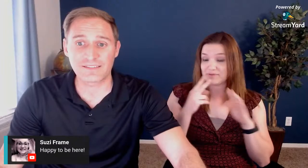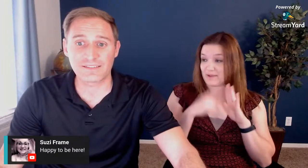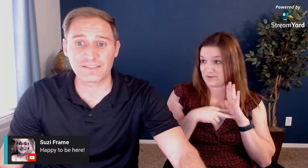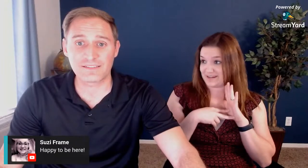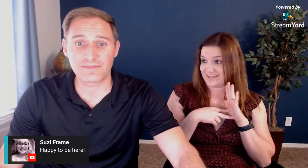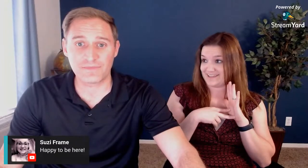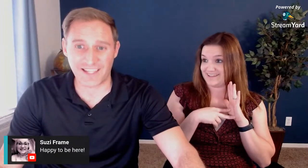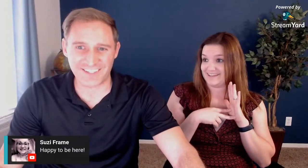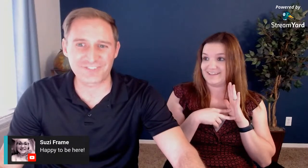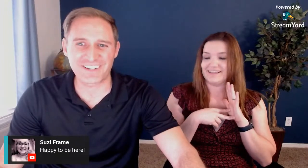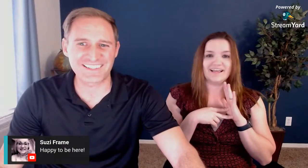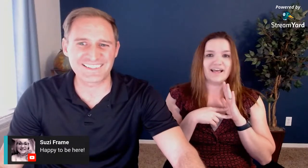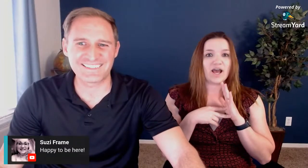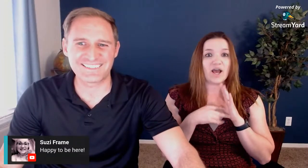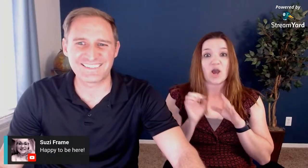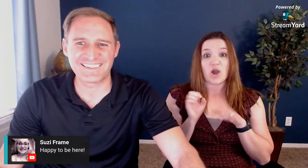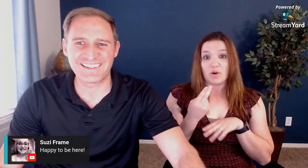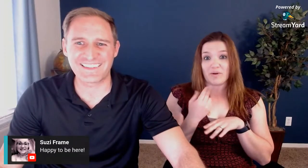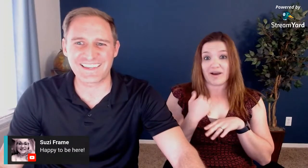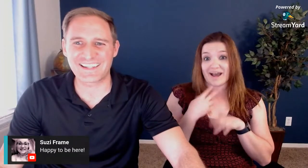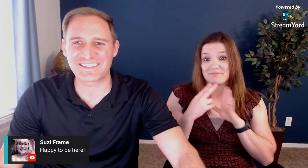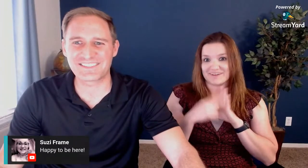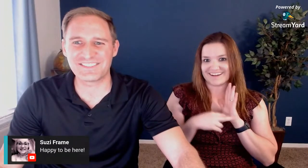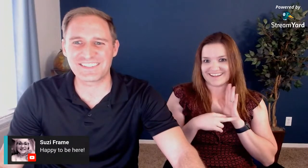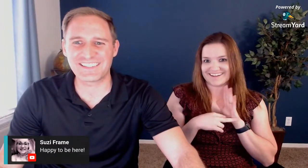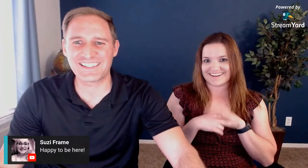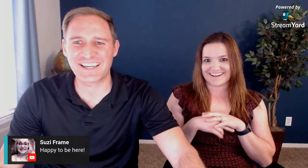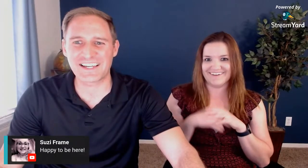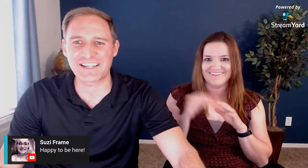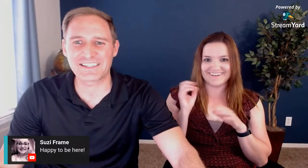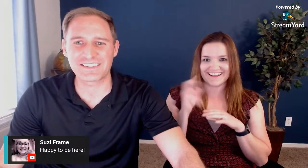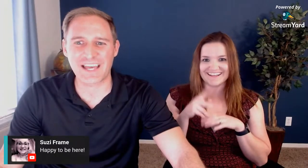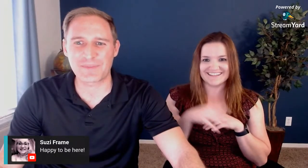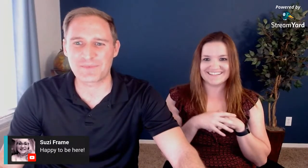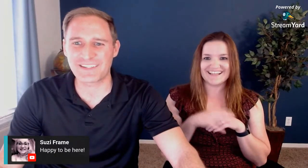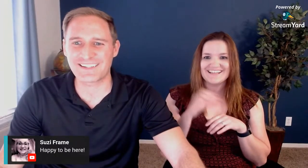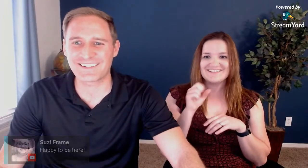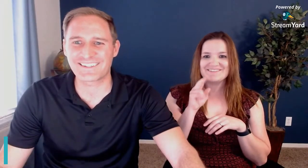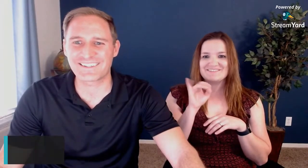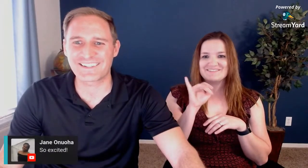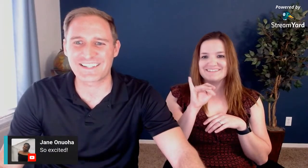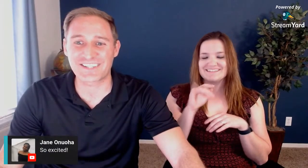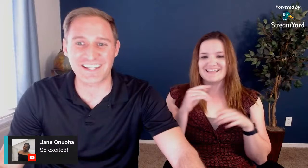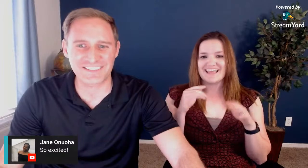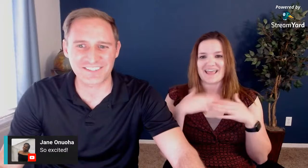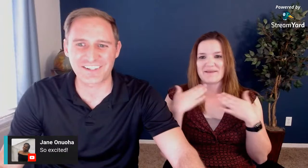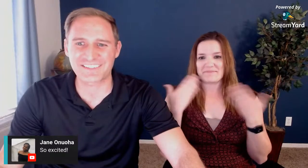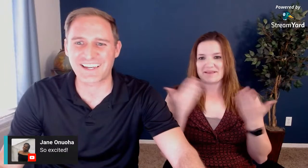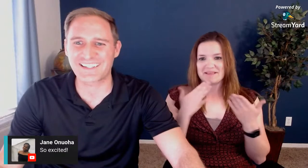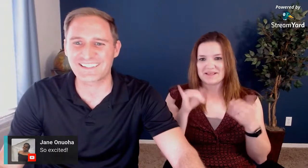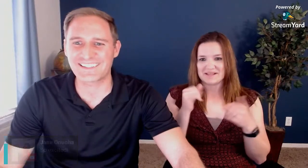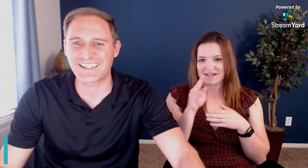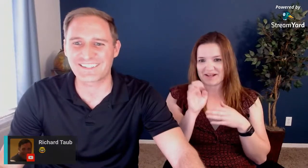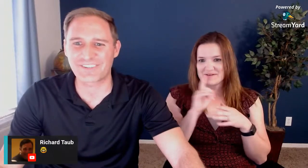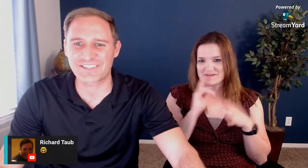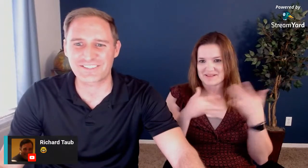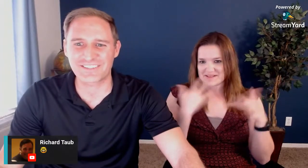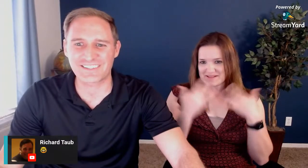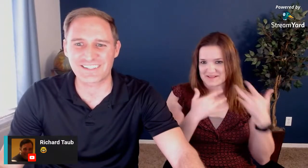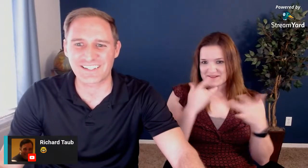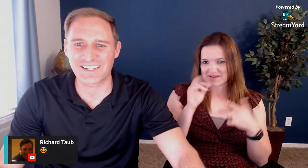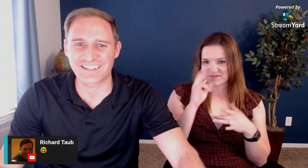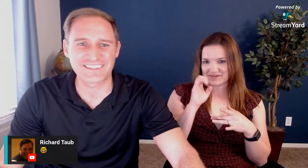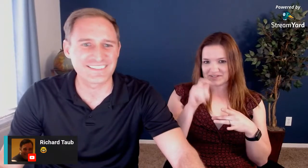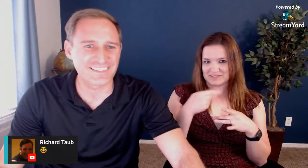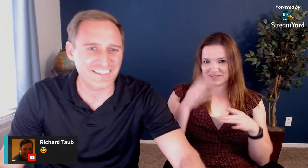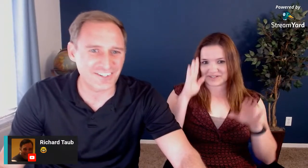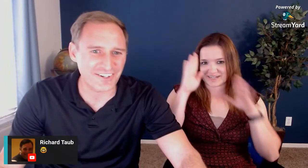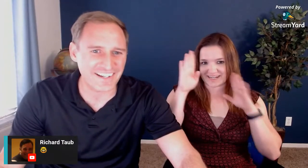I'm reading it yeah you'll read it and then Susie happy to be here jane so excited Richard nerding